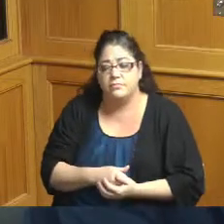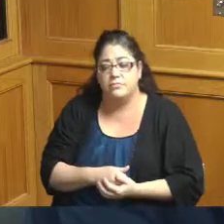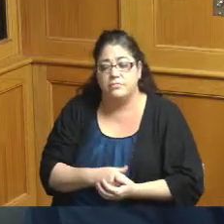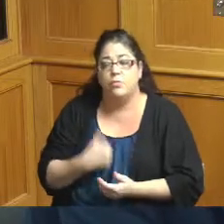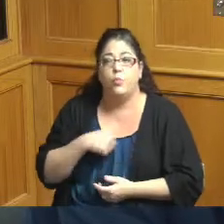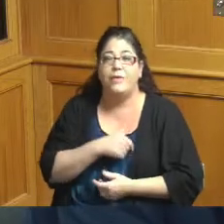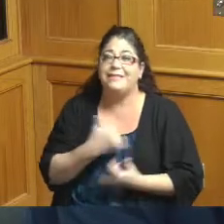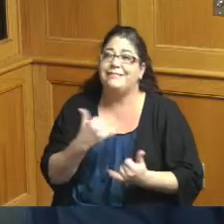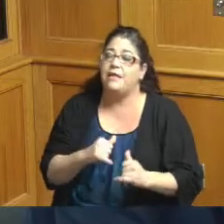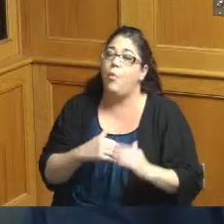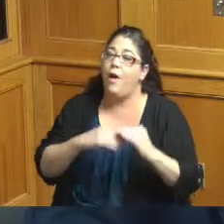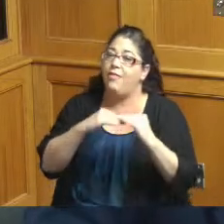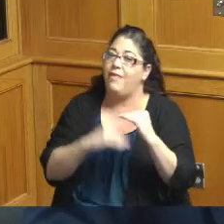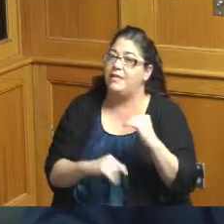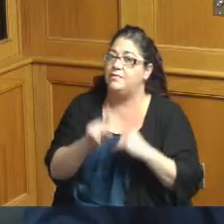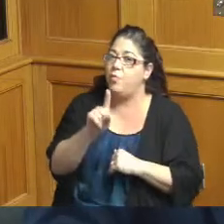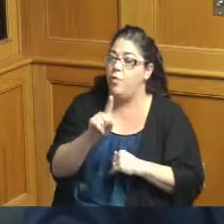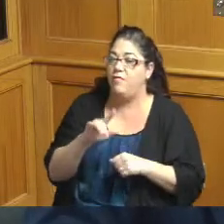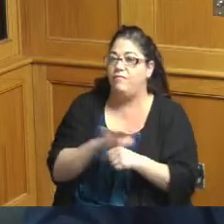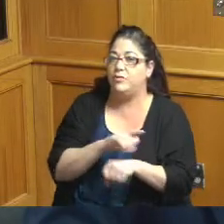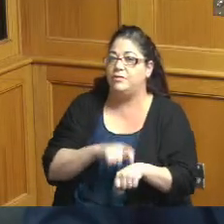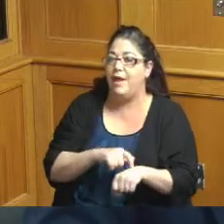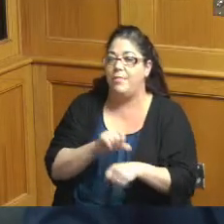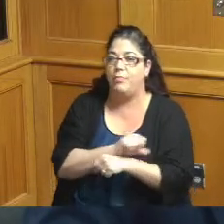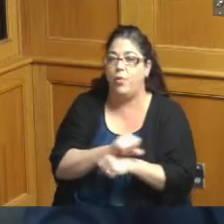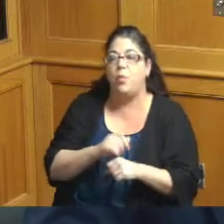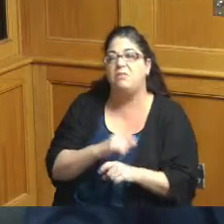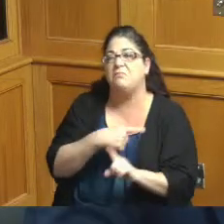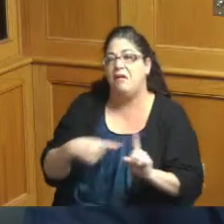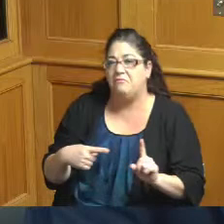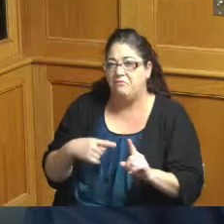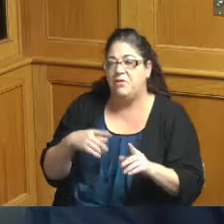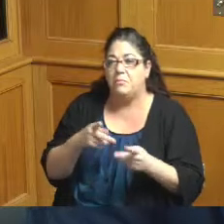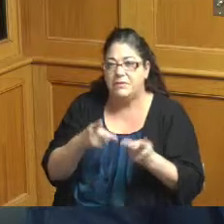than one full-time employee our budget also requests a raise for our employees